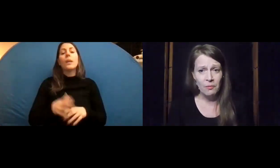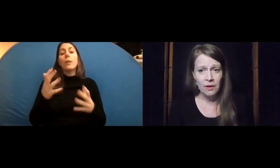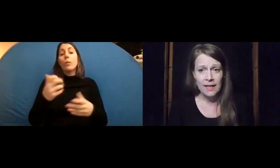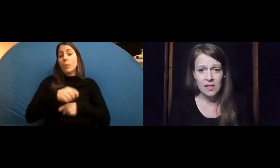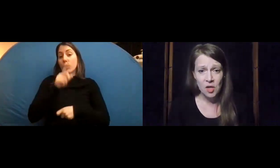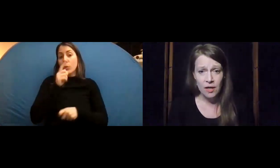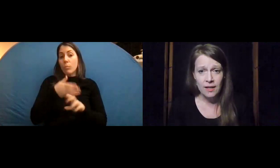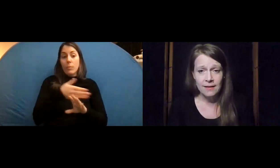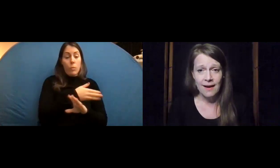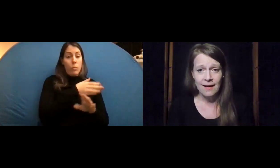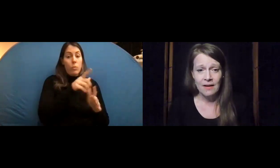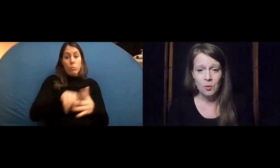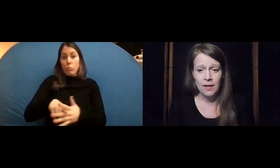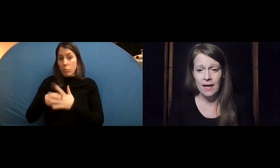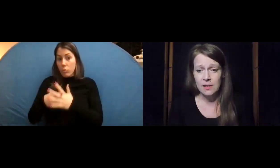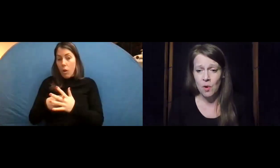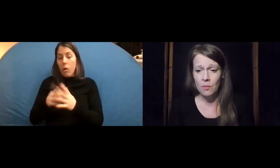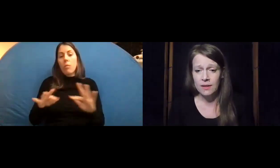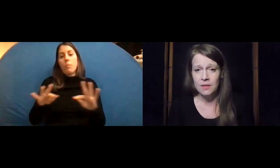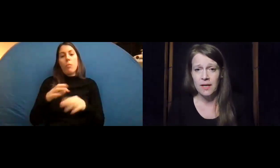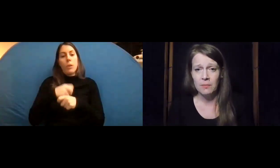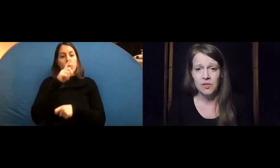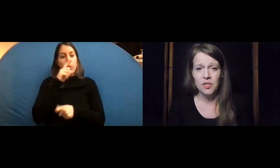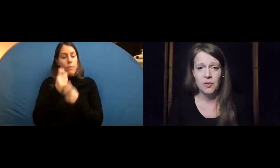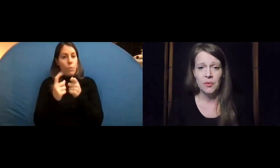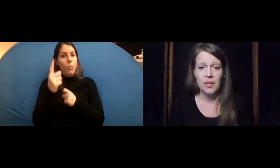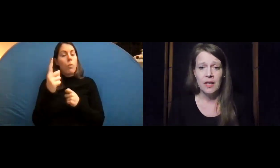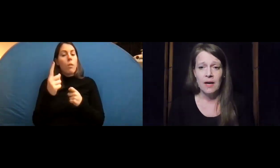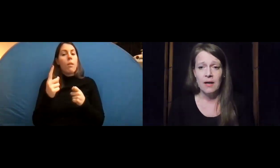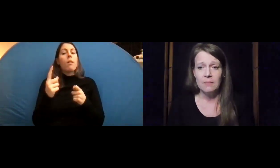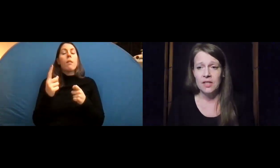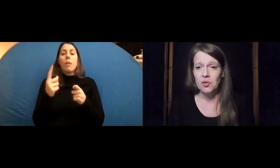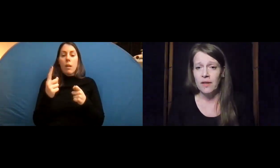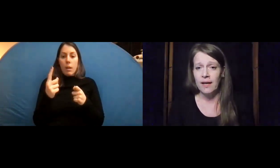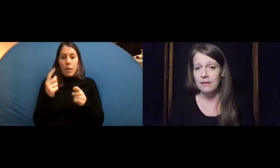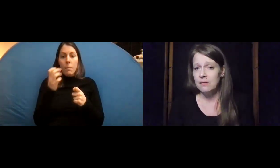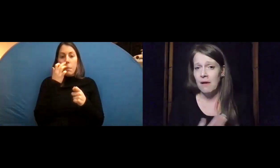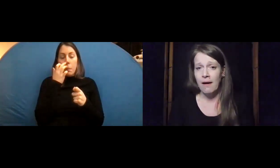evening. Wanted to make sure before we really get started that